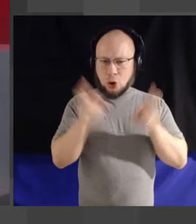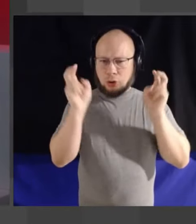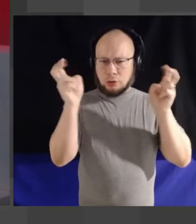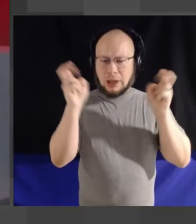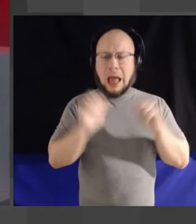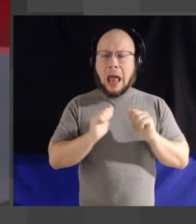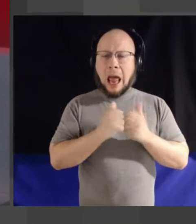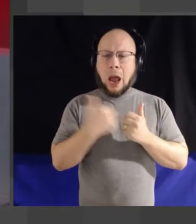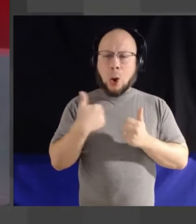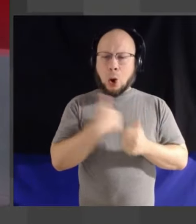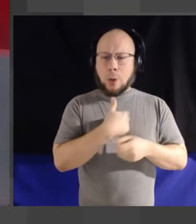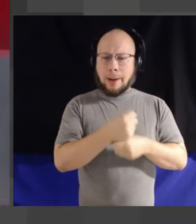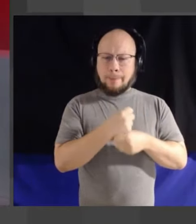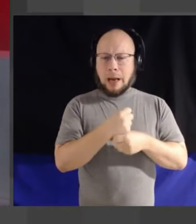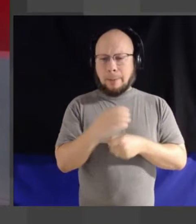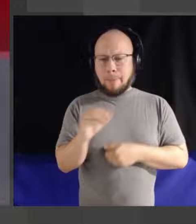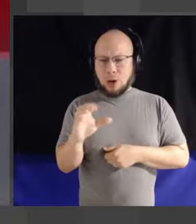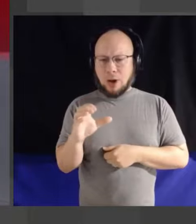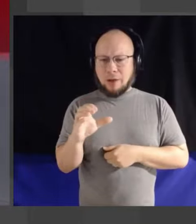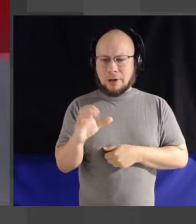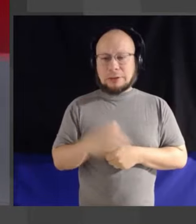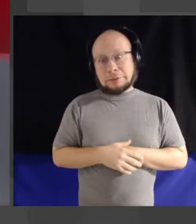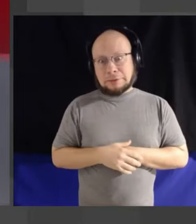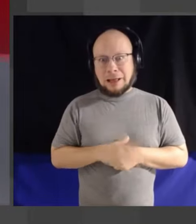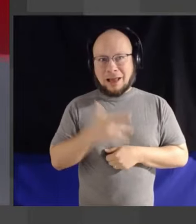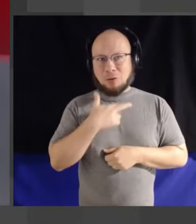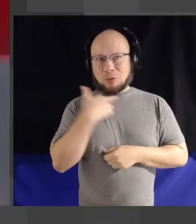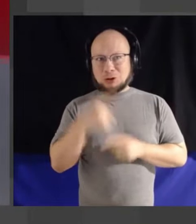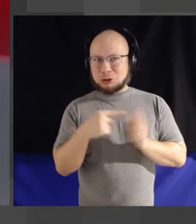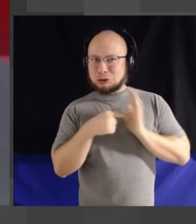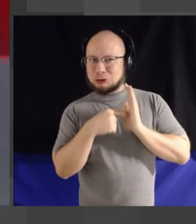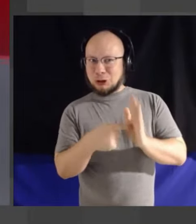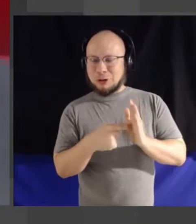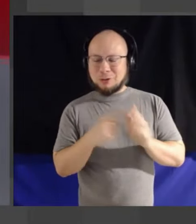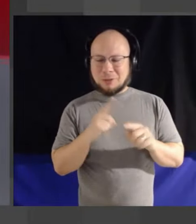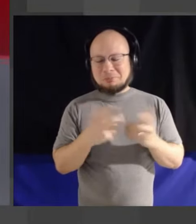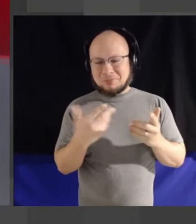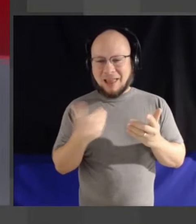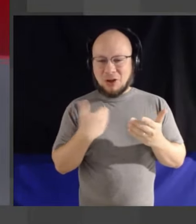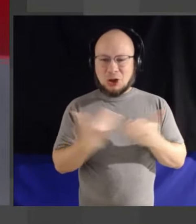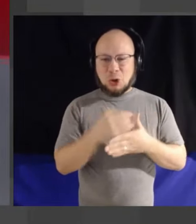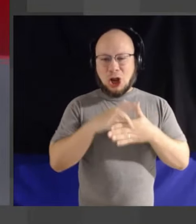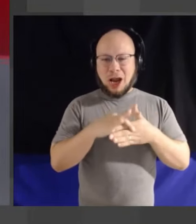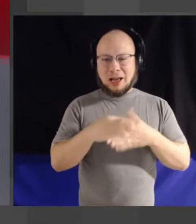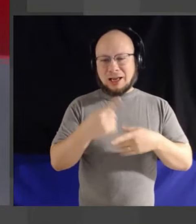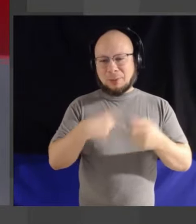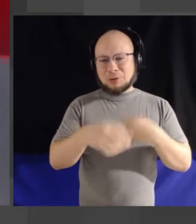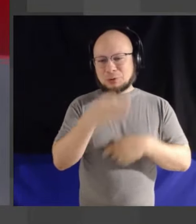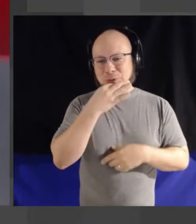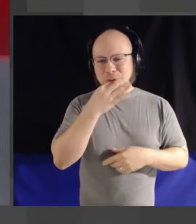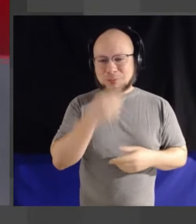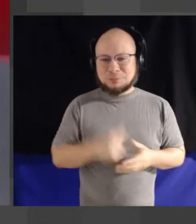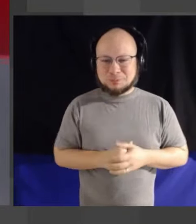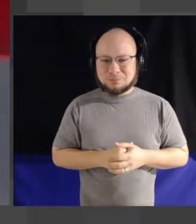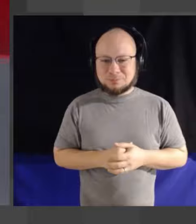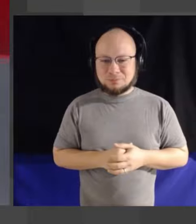“HOW WE MAKE MINECRAFT” - WHICH, HONESTLY, FEELS SORT OF RISKY! AND GUESS WHAT? WE HAVE LOTS MORE AWESOME MINECRAFT CONTENT